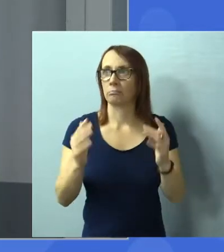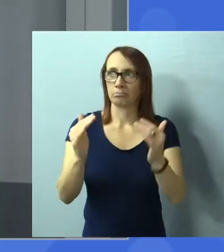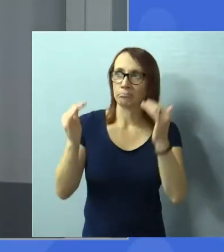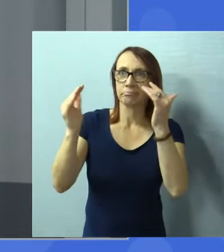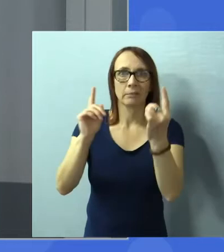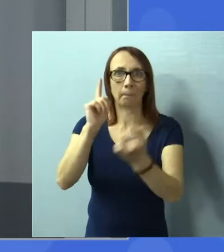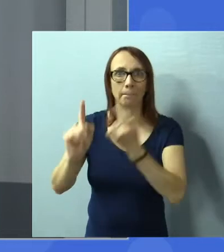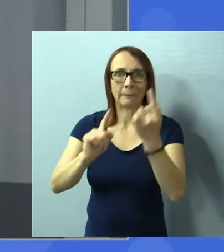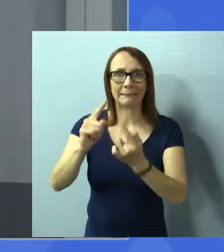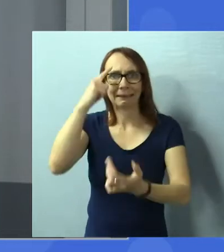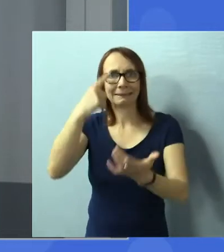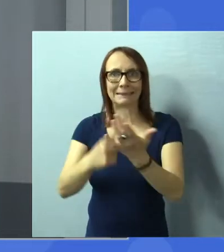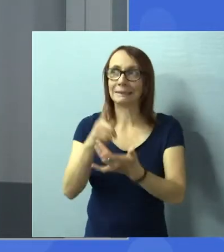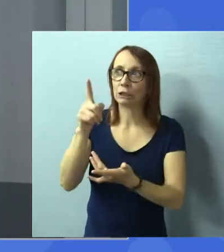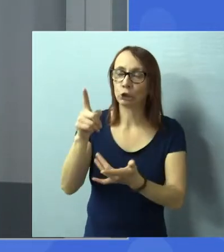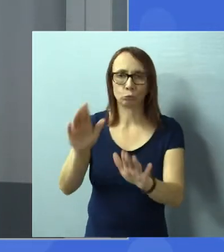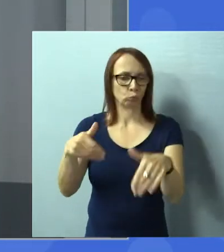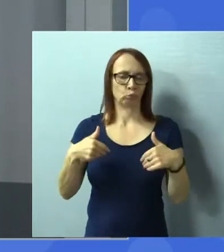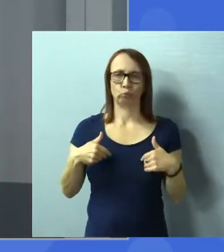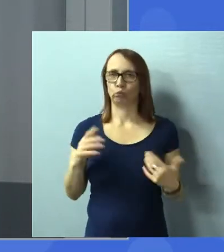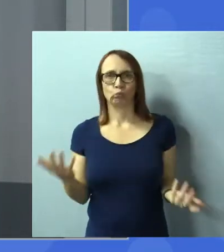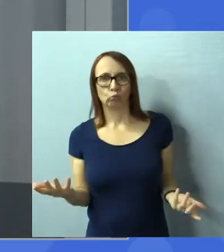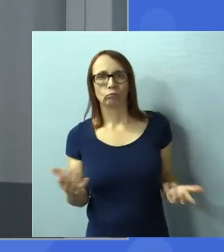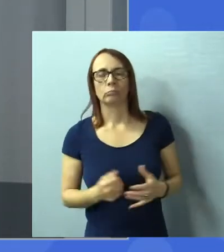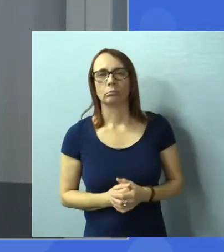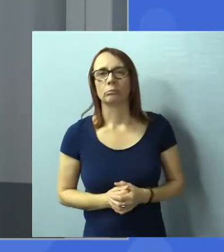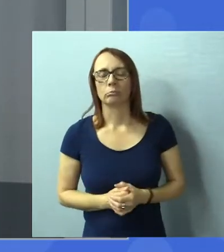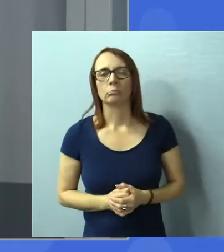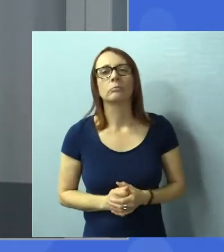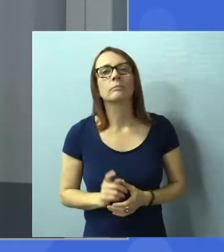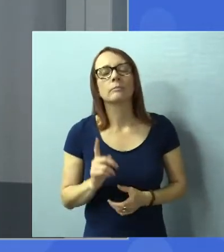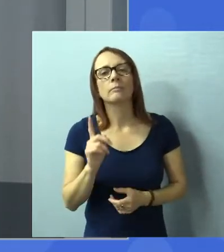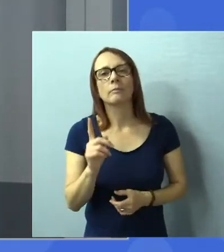are made so a lot of an impact at that level but what we will enter then to is